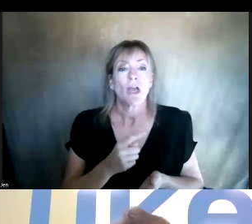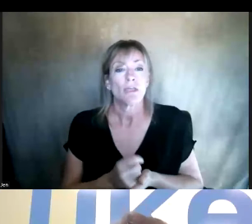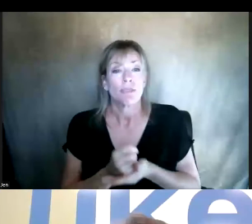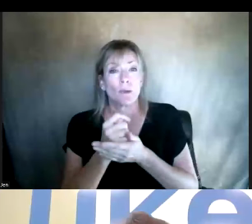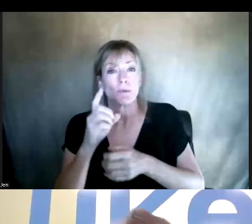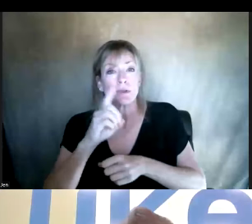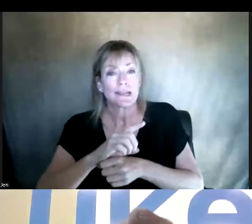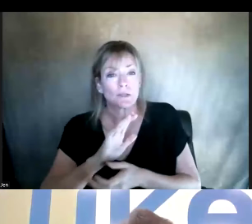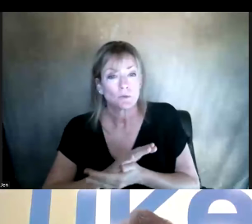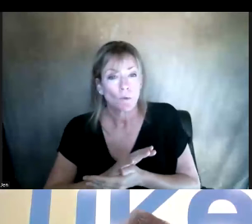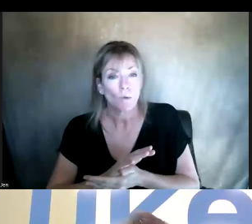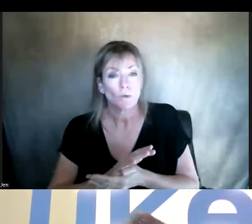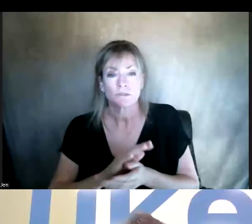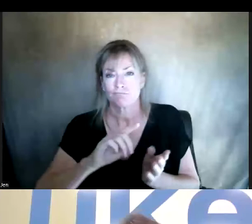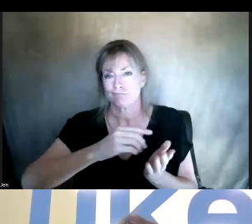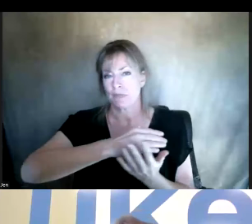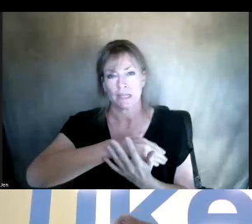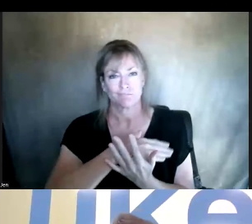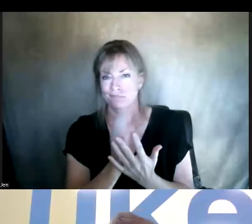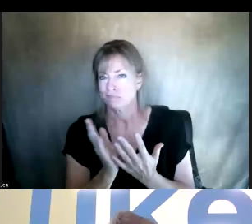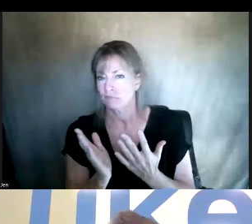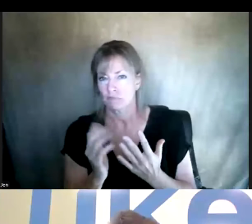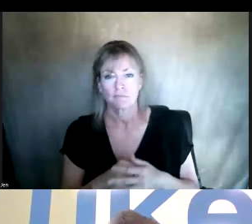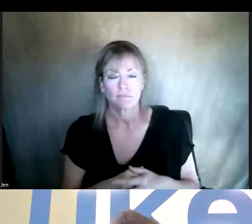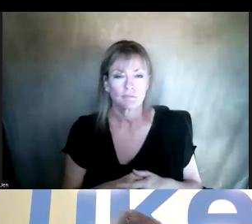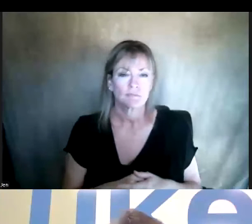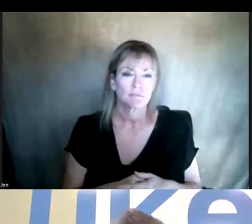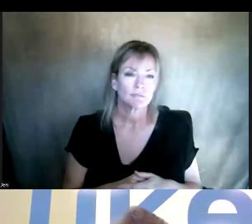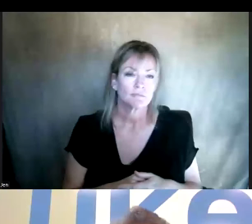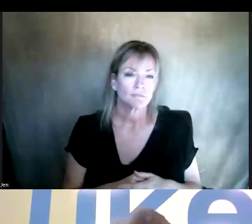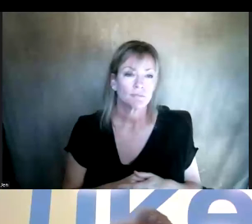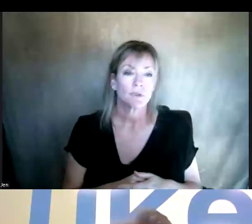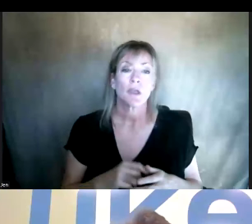SCHOOLS. THE GAMETE. IF WE ARE GOING TO TALK ABOUT